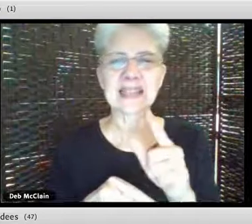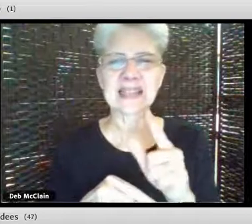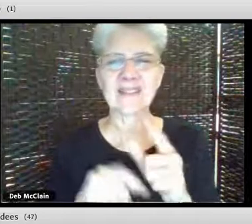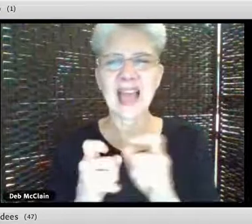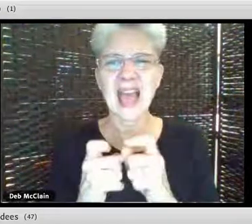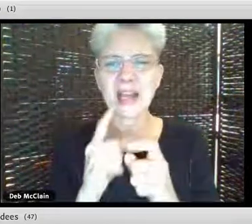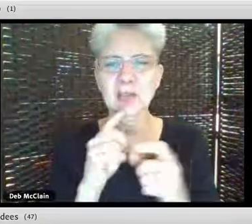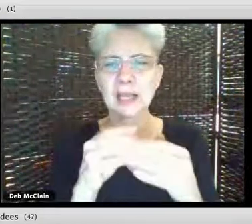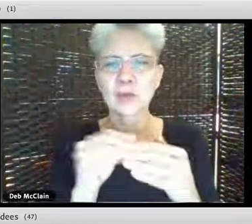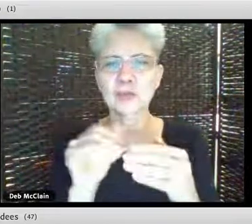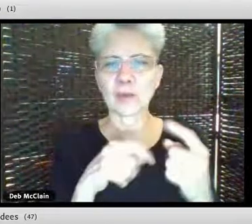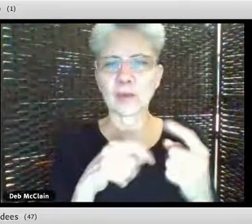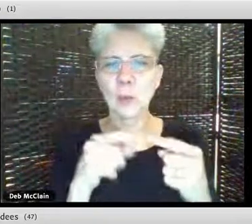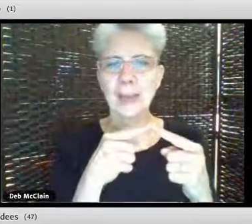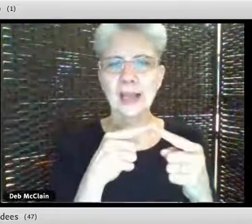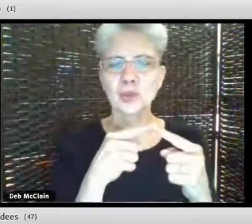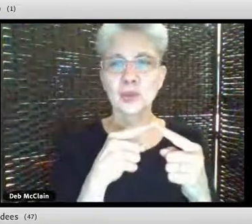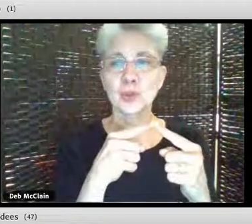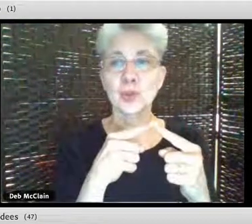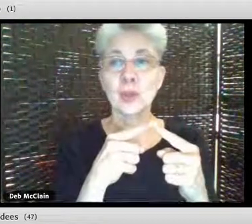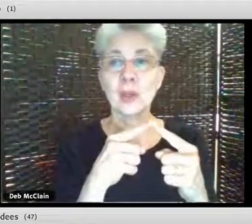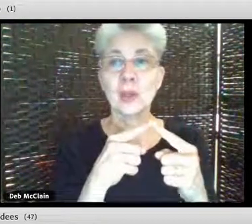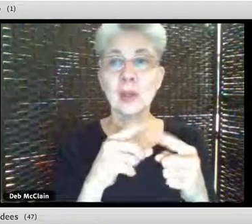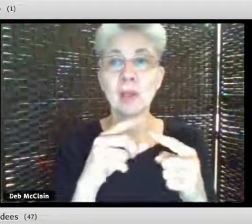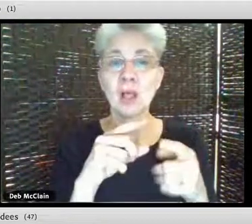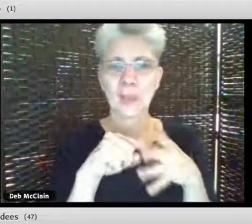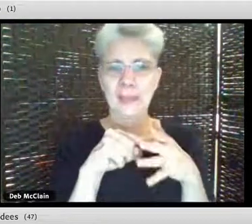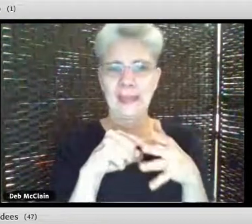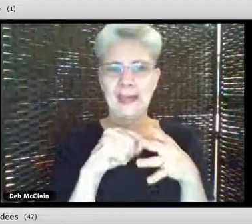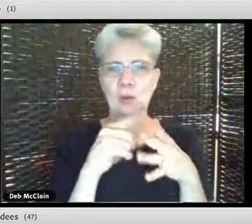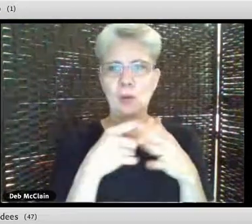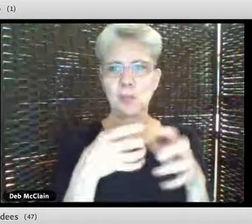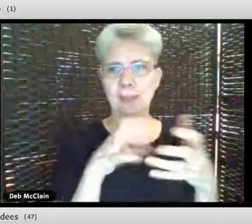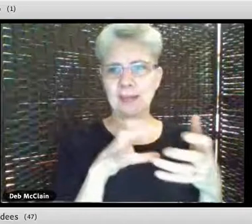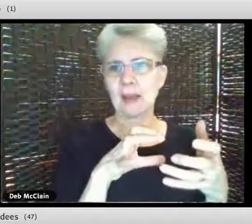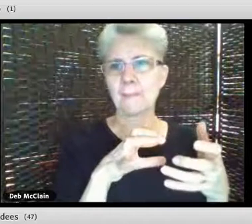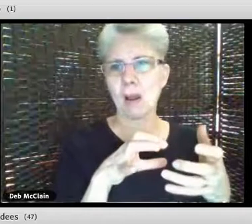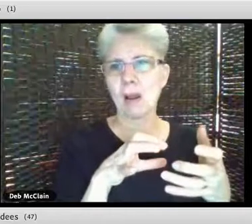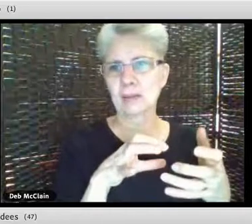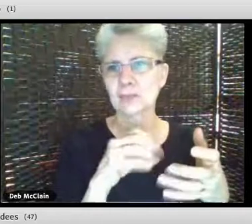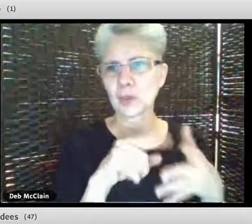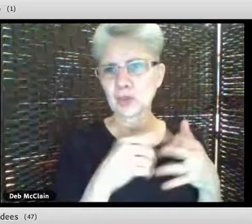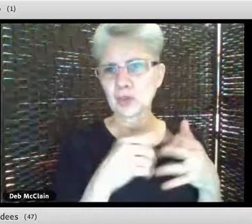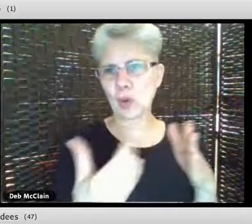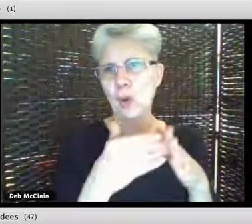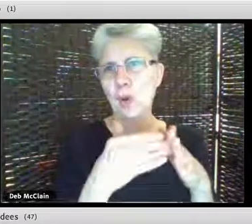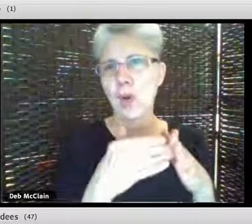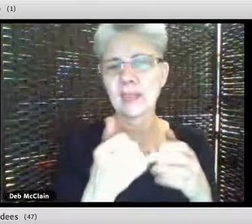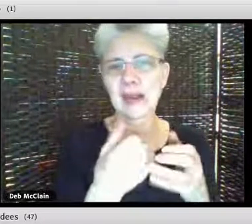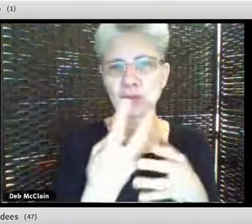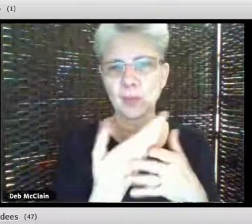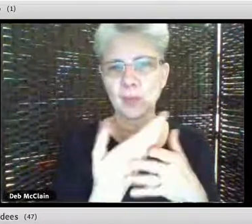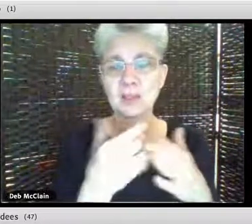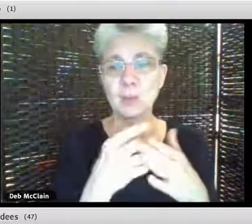It'll take you to Drive, and you can basically go back to the versions that you messed up on. Okay. So I'm going to move really quickly